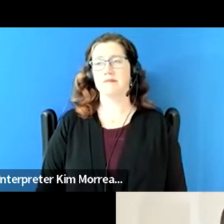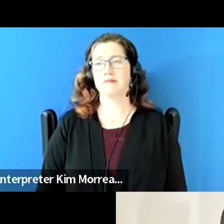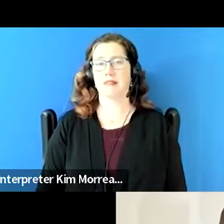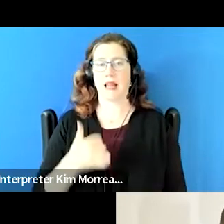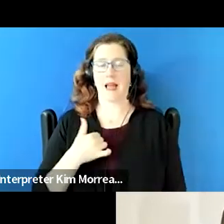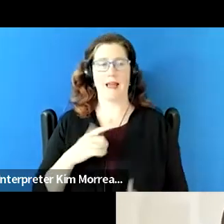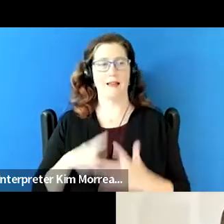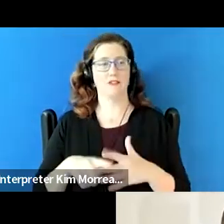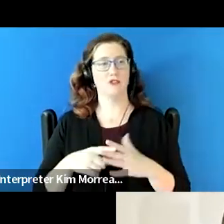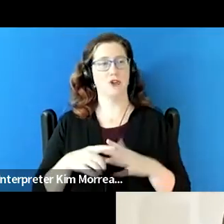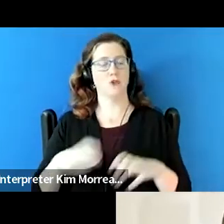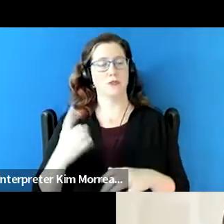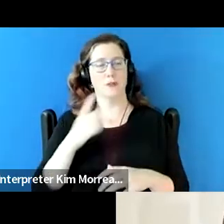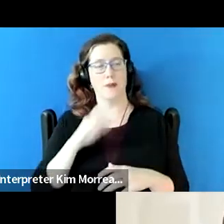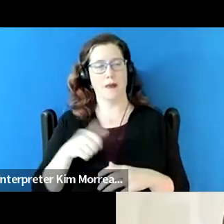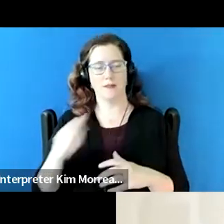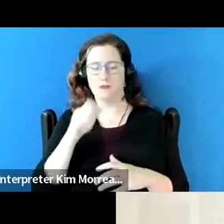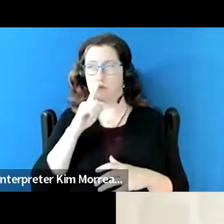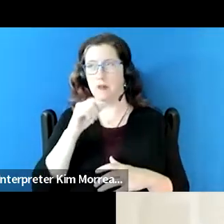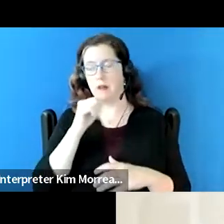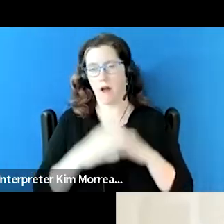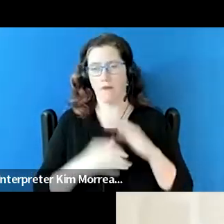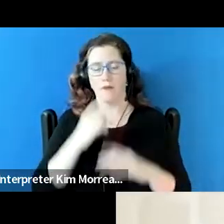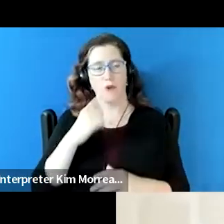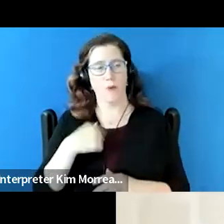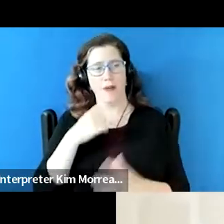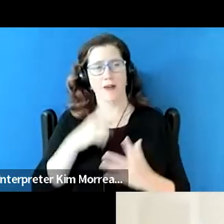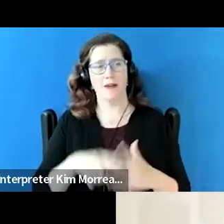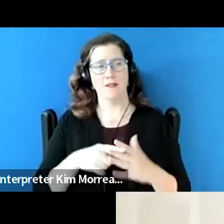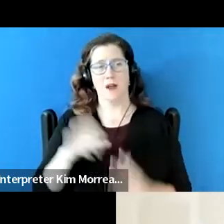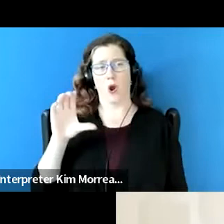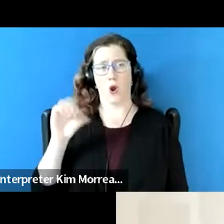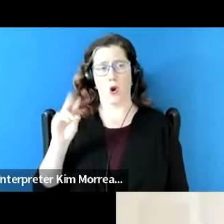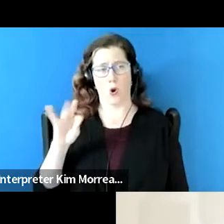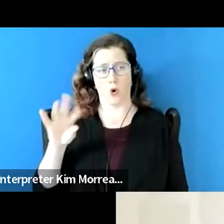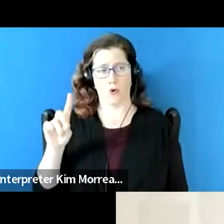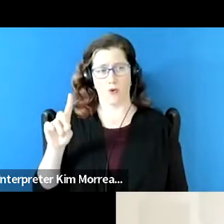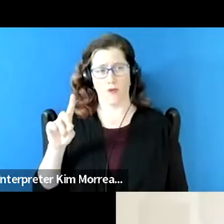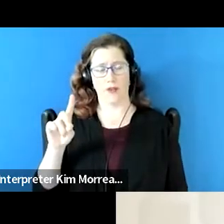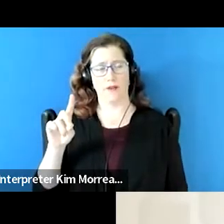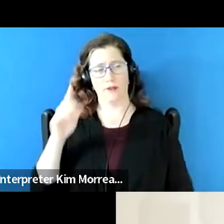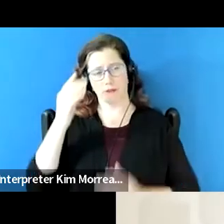which was very uncomfortable for me. I started doing these COVID updates and I brought in